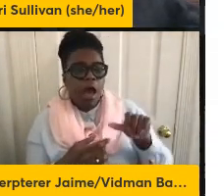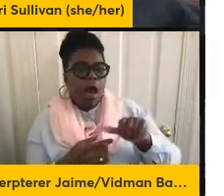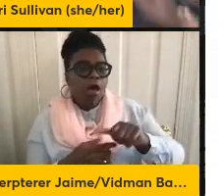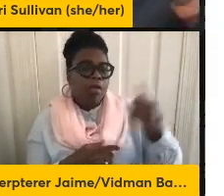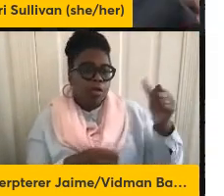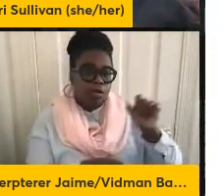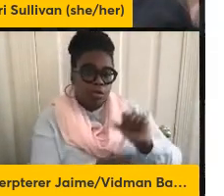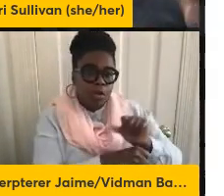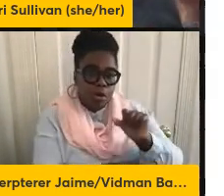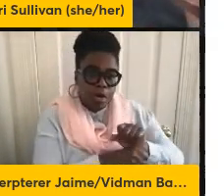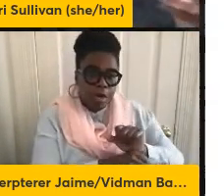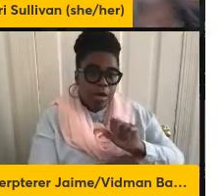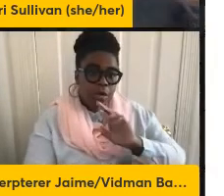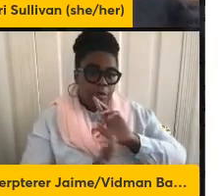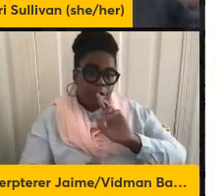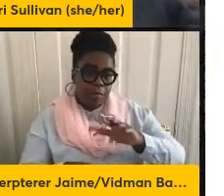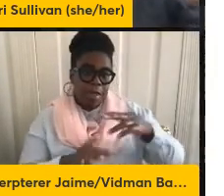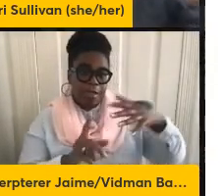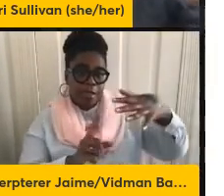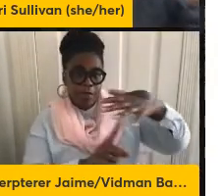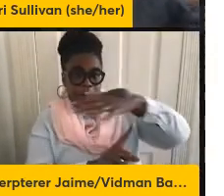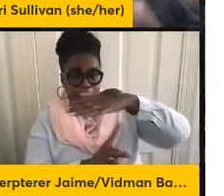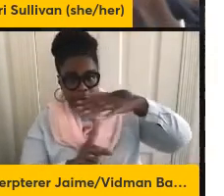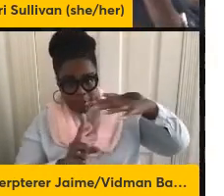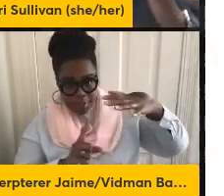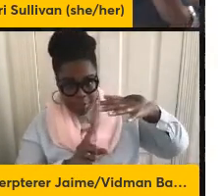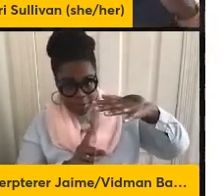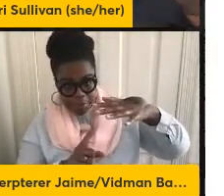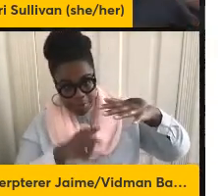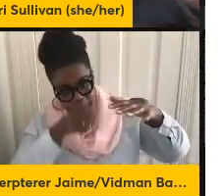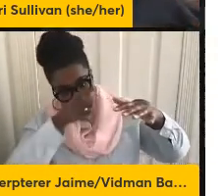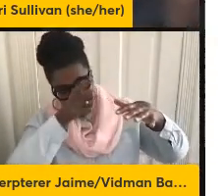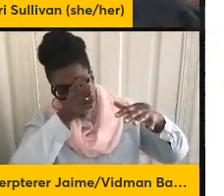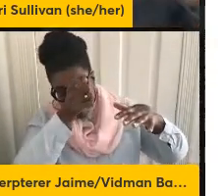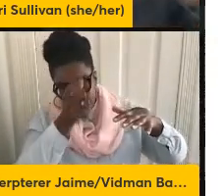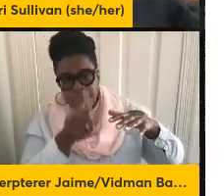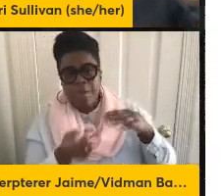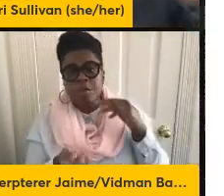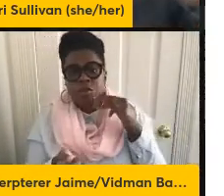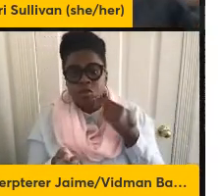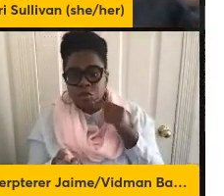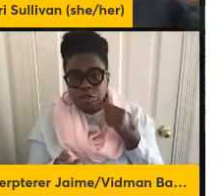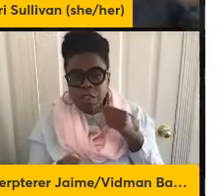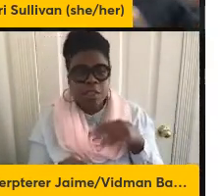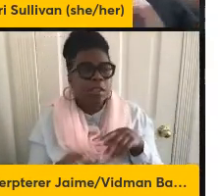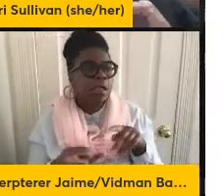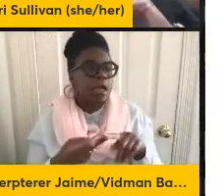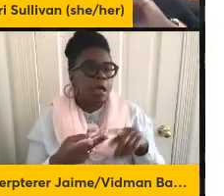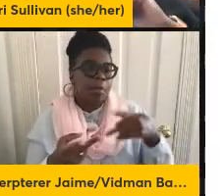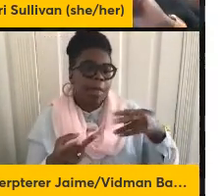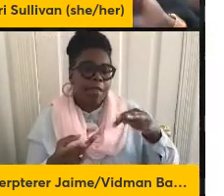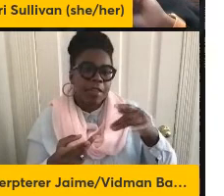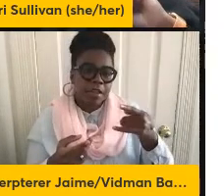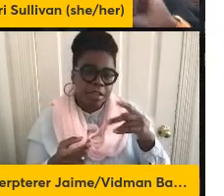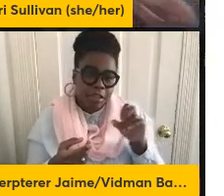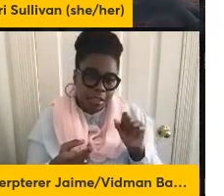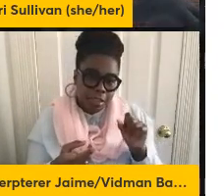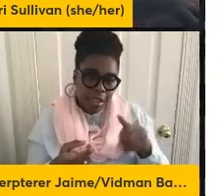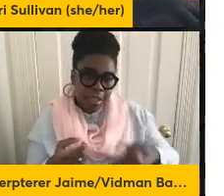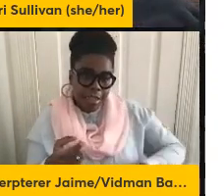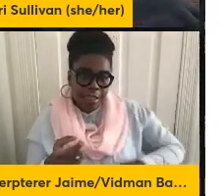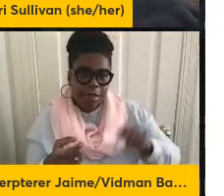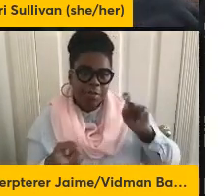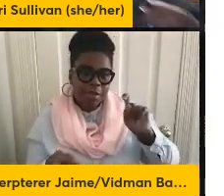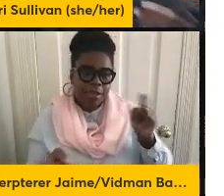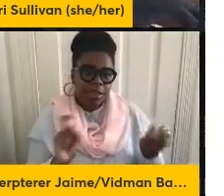that in response to the environment, be that nutrients or pathogens, the intestine must adjust the balance between its two